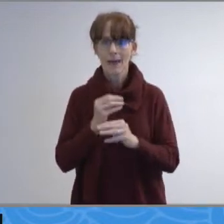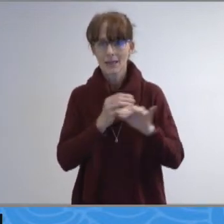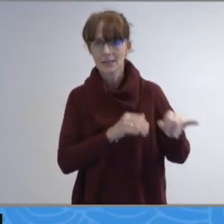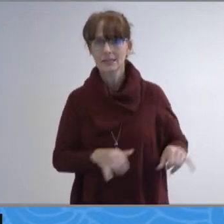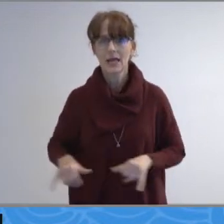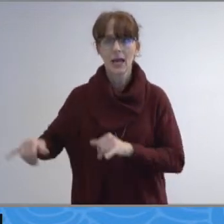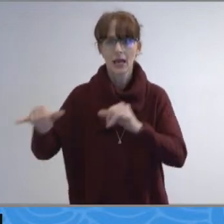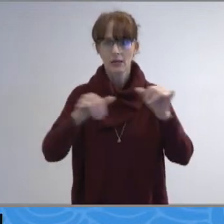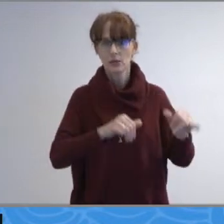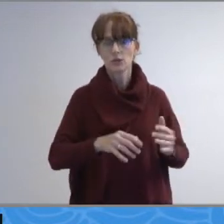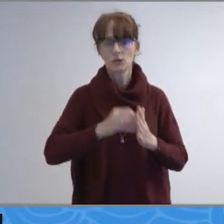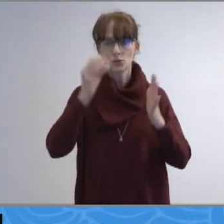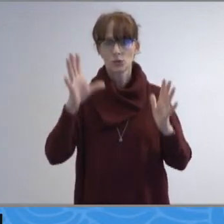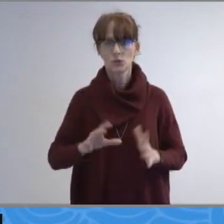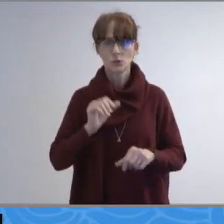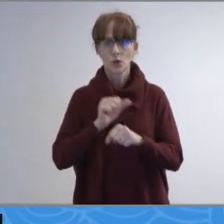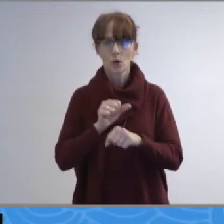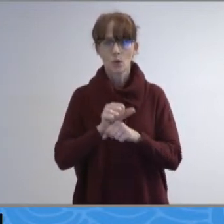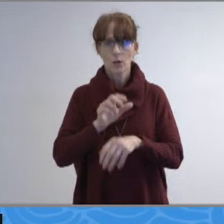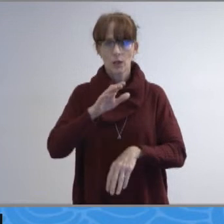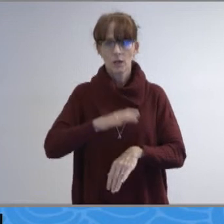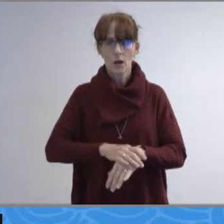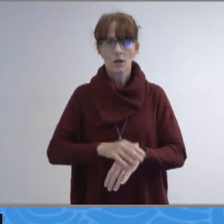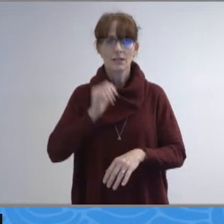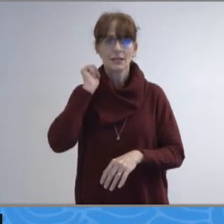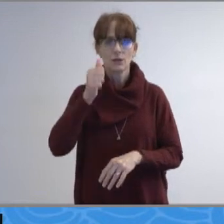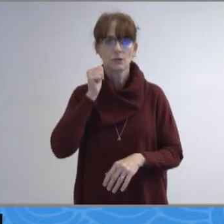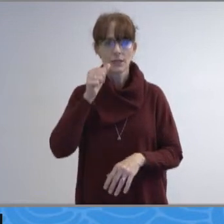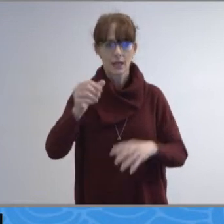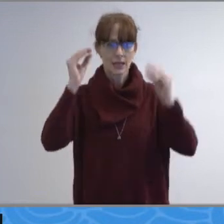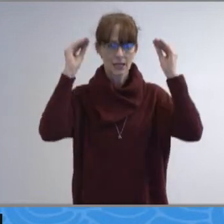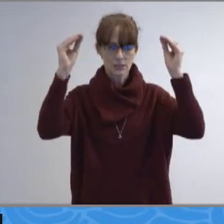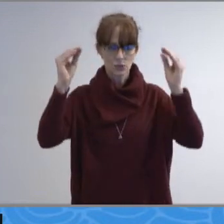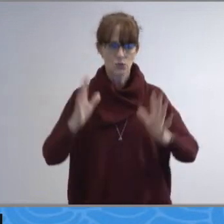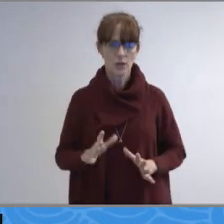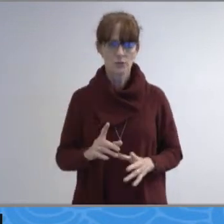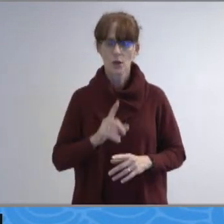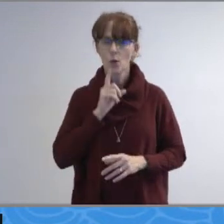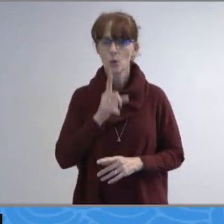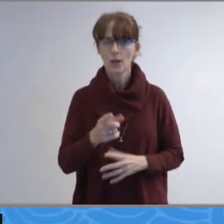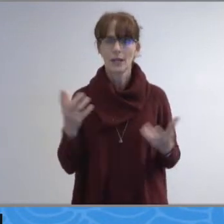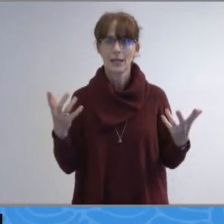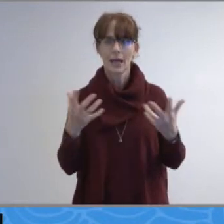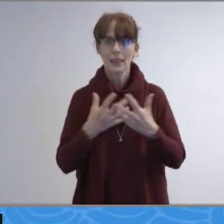that your students are working on in their daily instruction. So it really aligns very well.